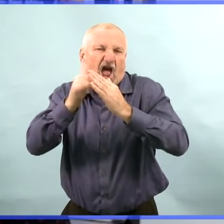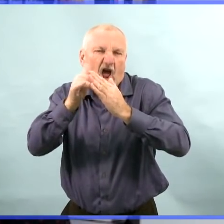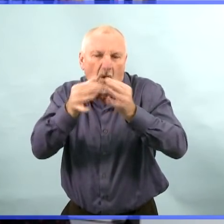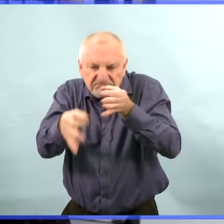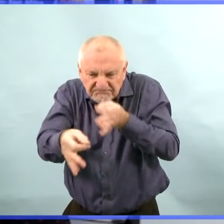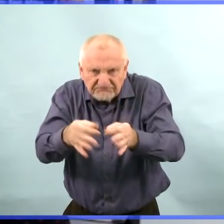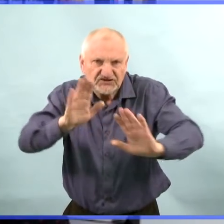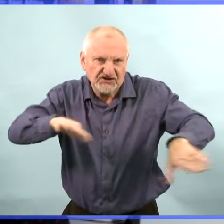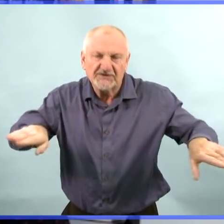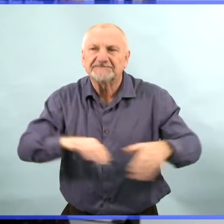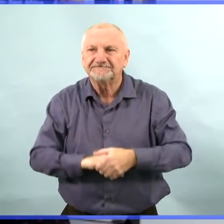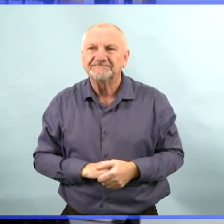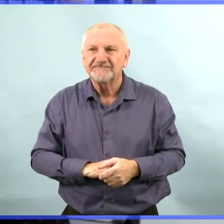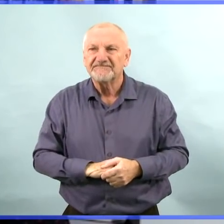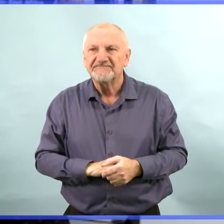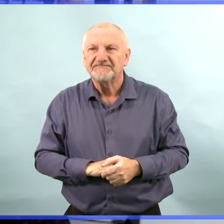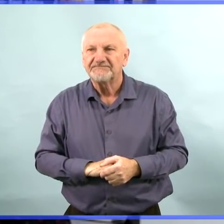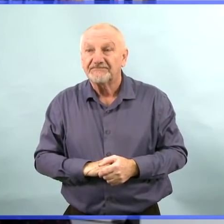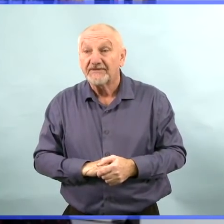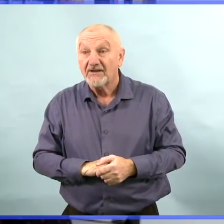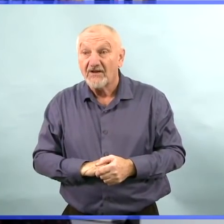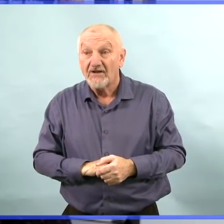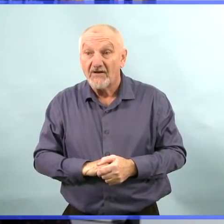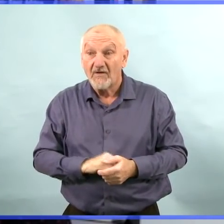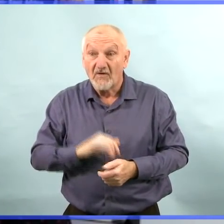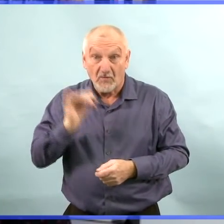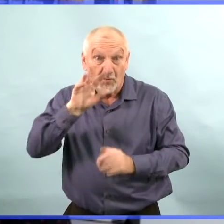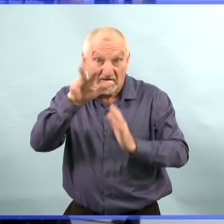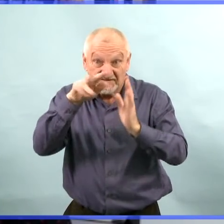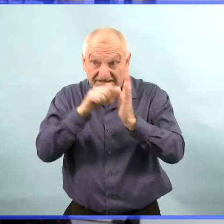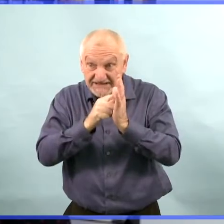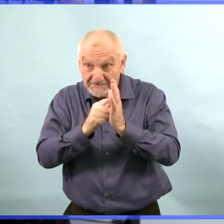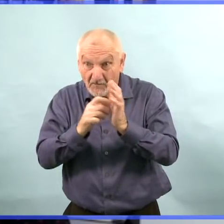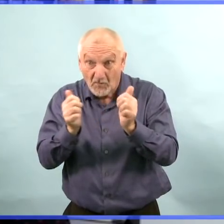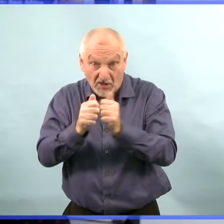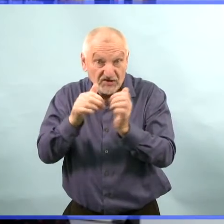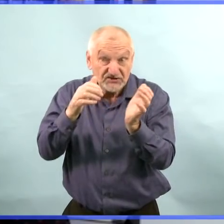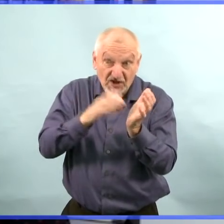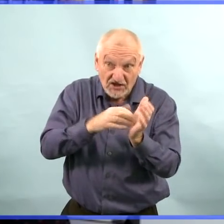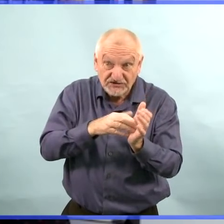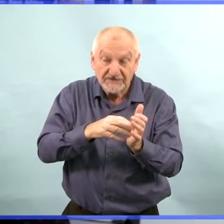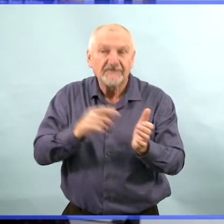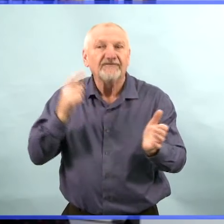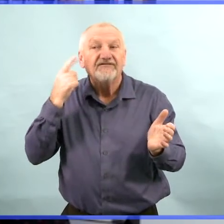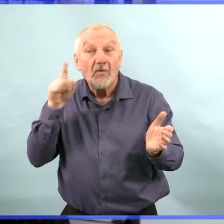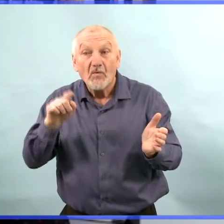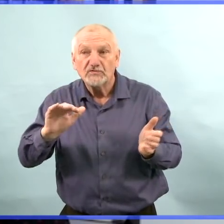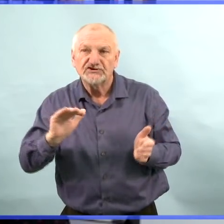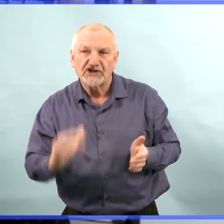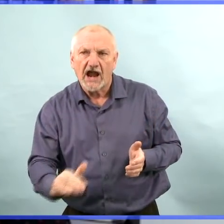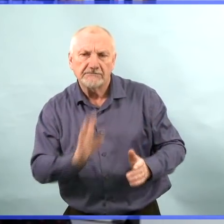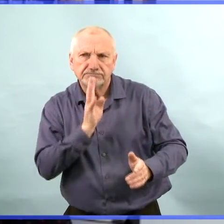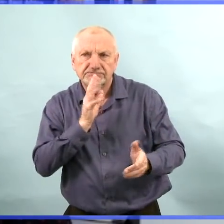and a sock puppet named no name talking about needles and vaccines and it's aimed for kids we